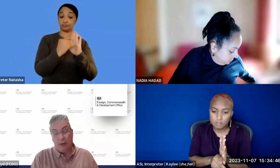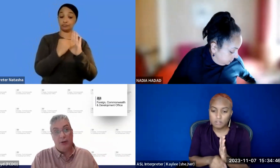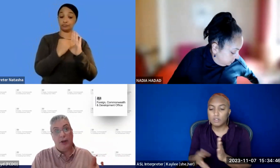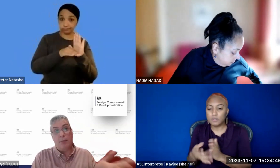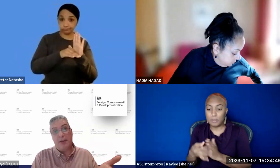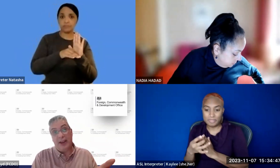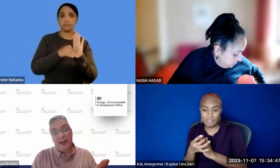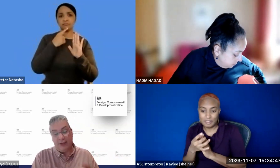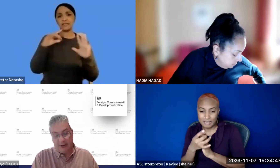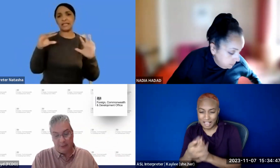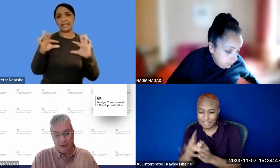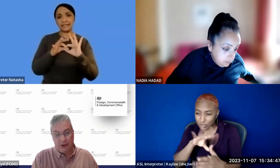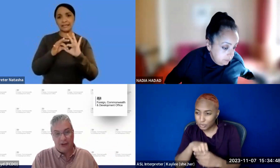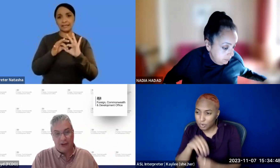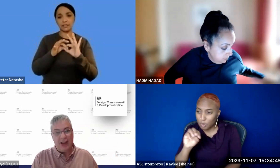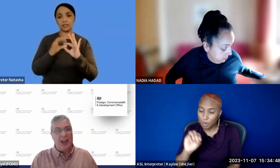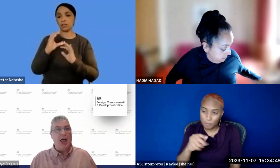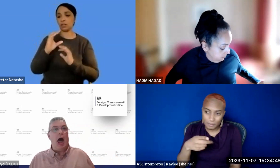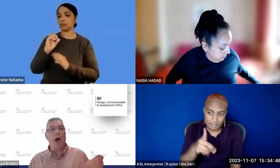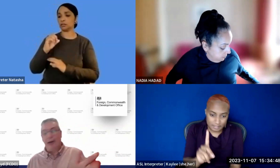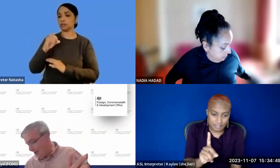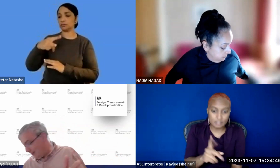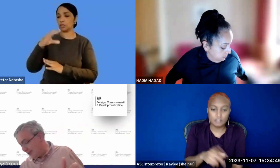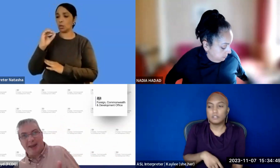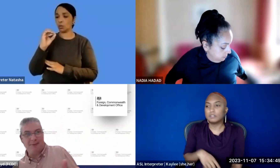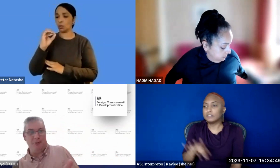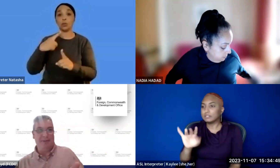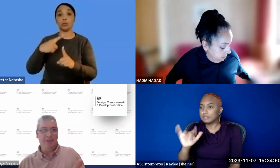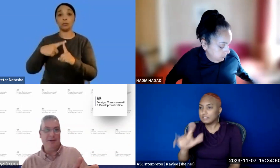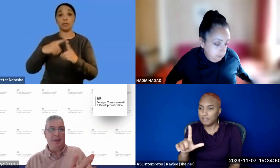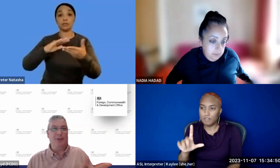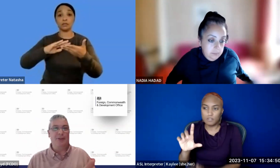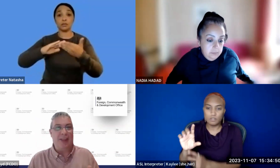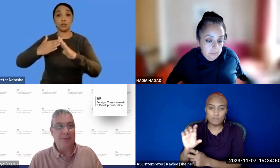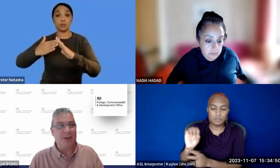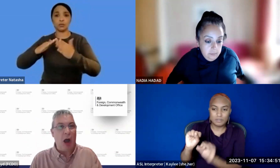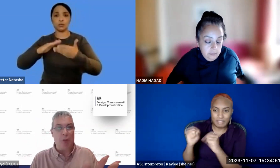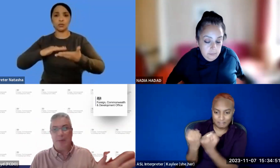including OPDs and civil society. I'd love to name everyone who helped us,